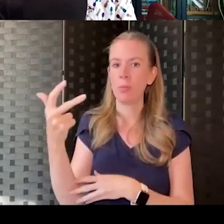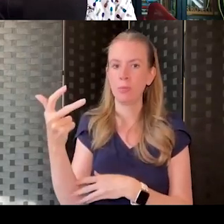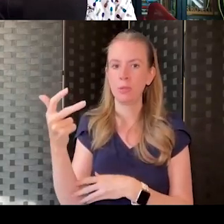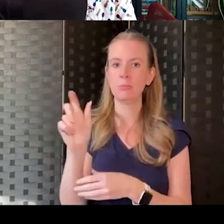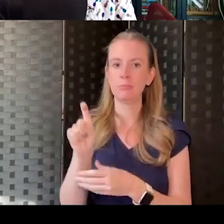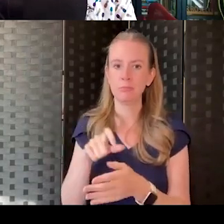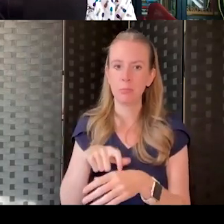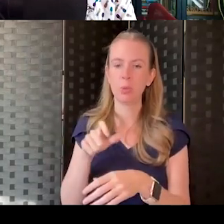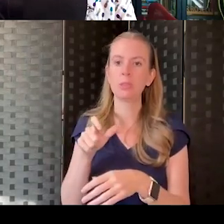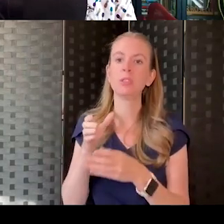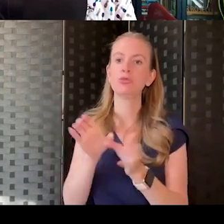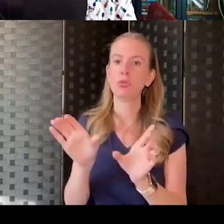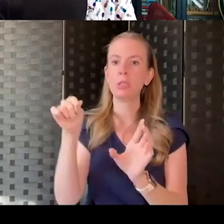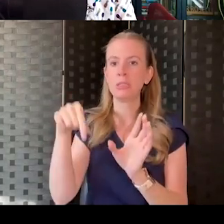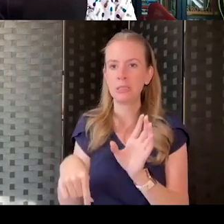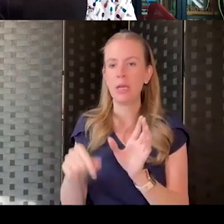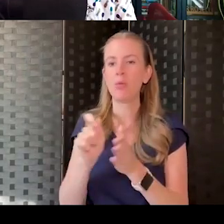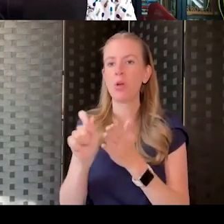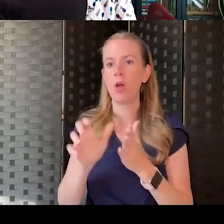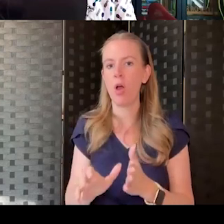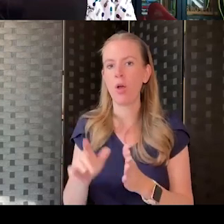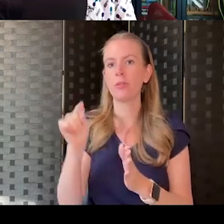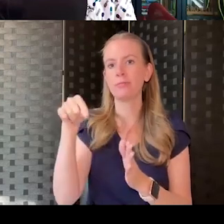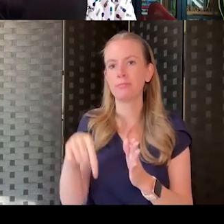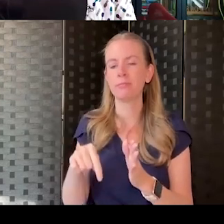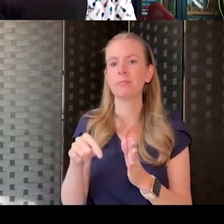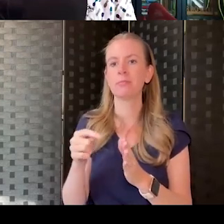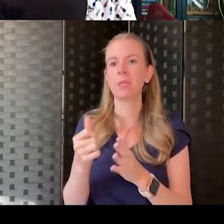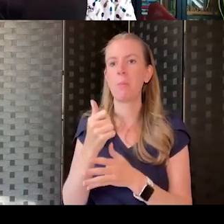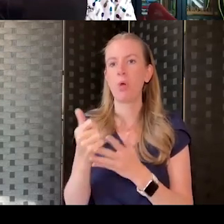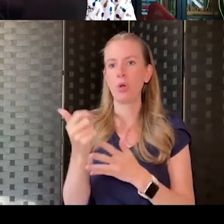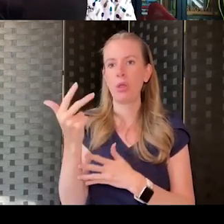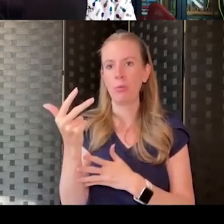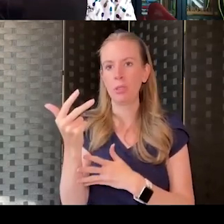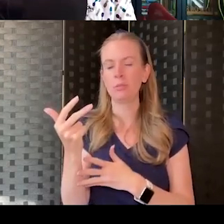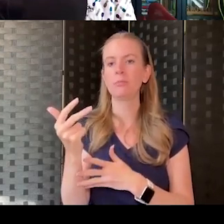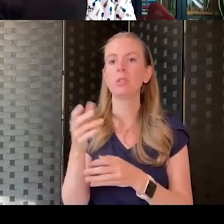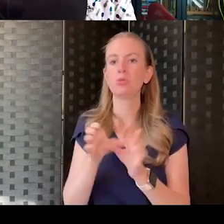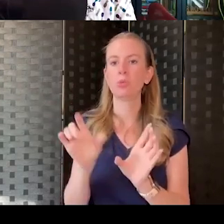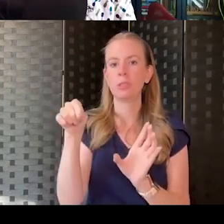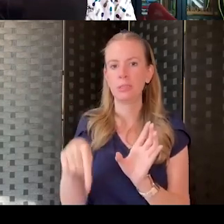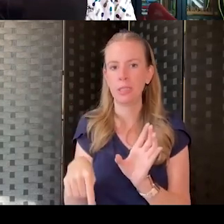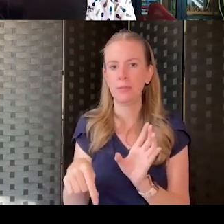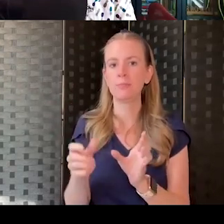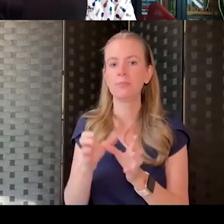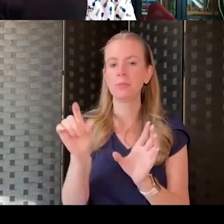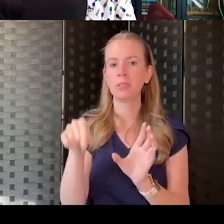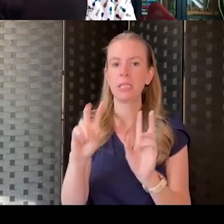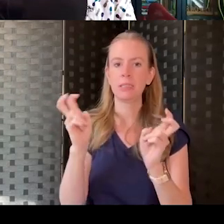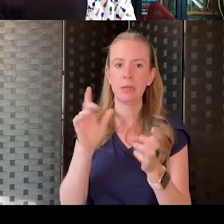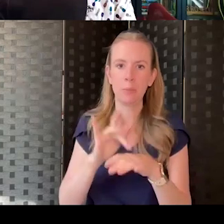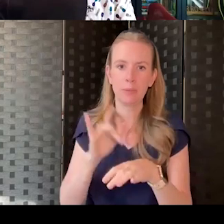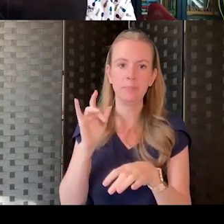Sorted down. Title descending priority 2. Column 2. Sorted descending button. Column 1.